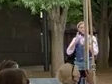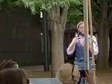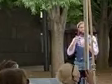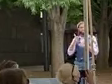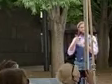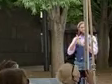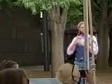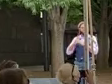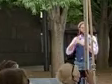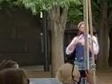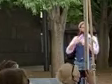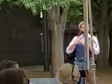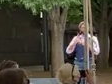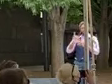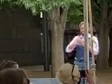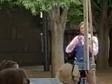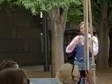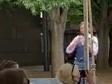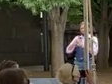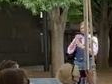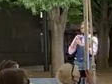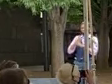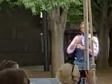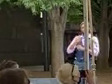is a wedge designed to attack our civilization.